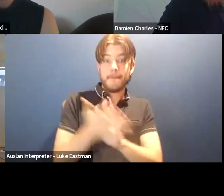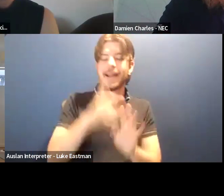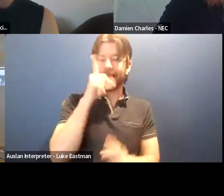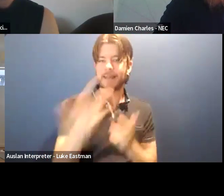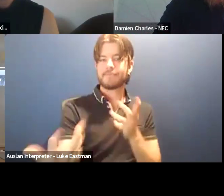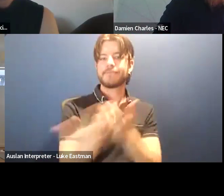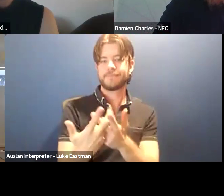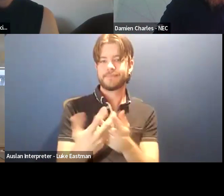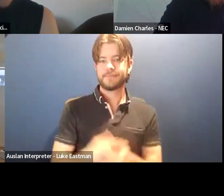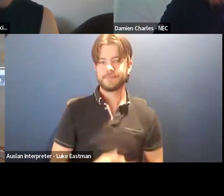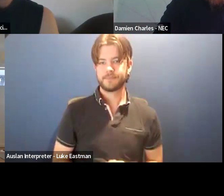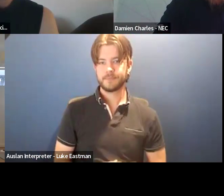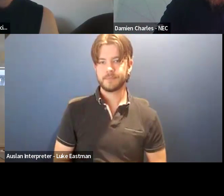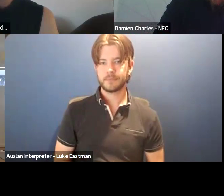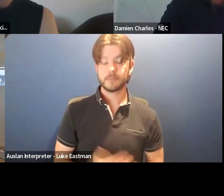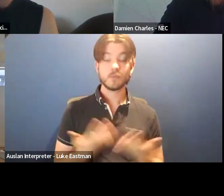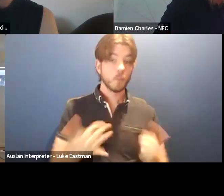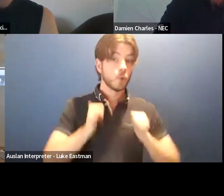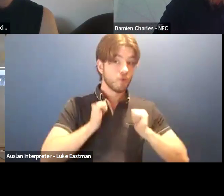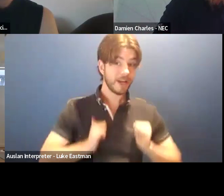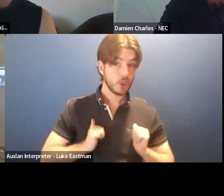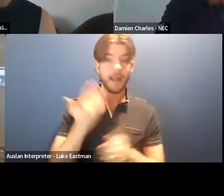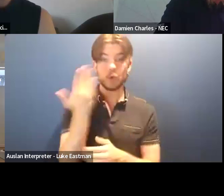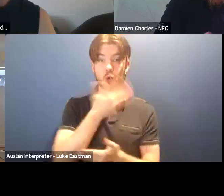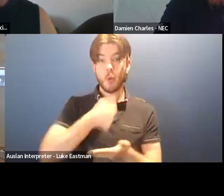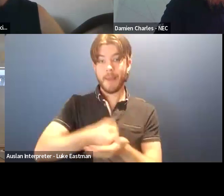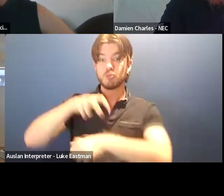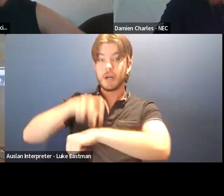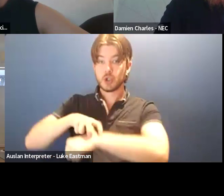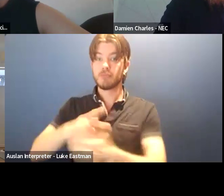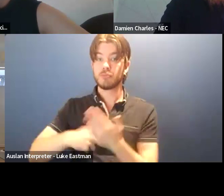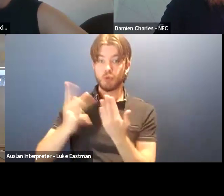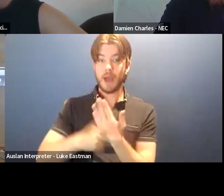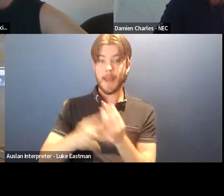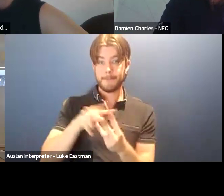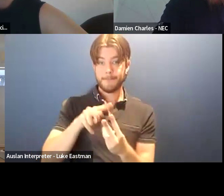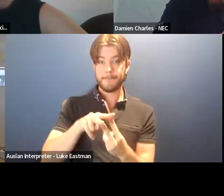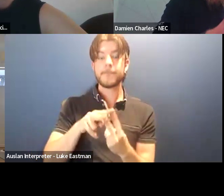instance, with our traineeship and school-based apprenticeship programs